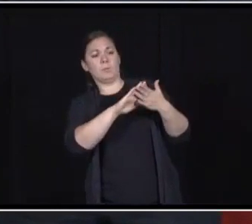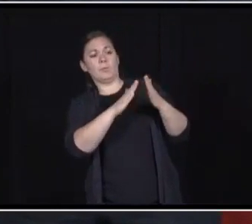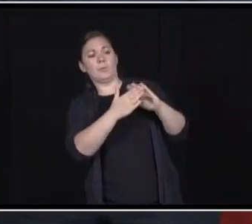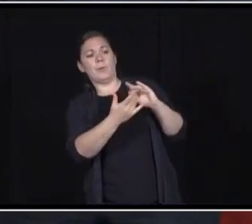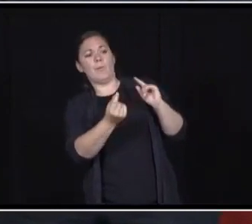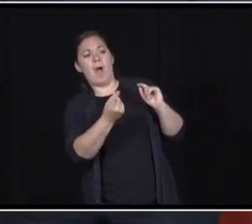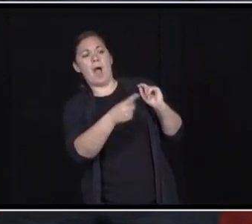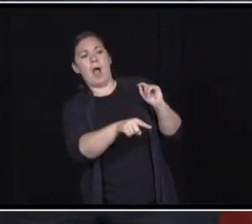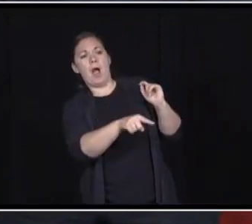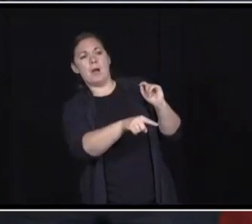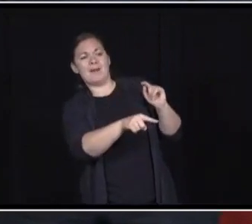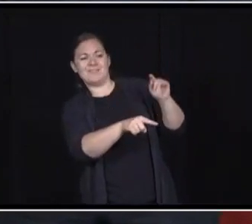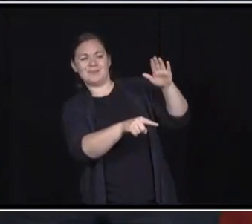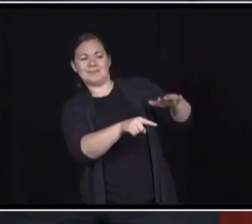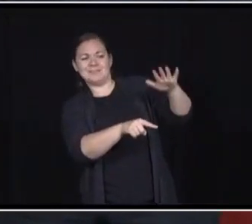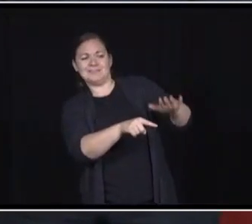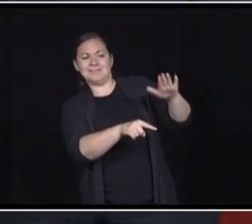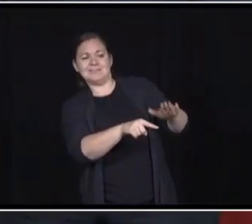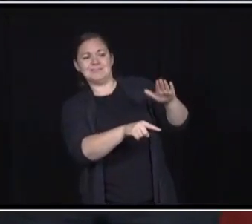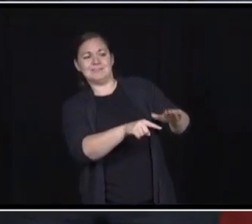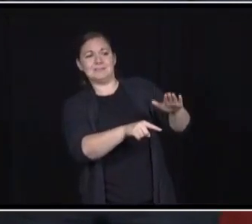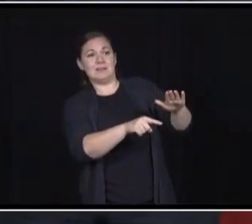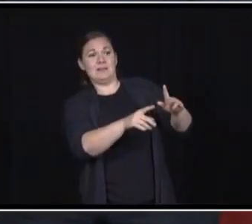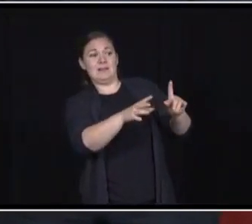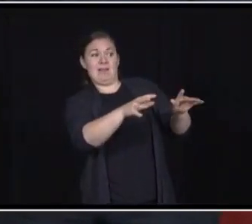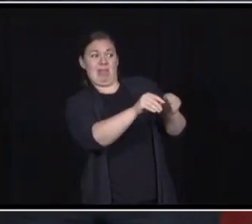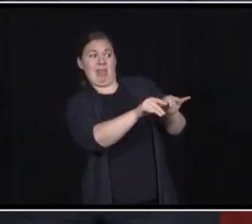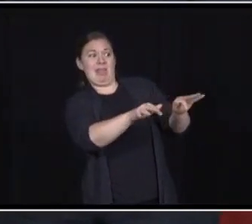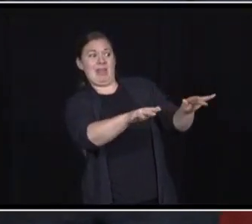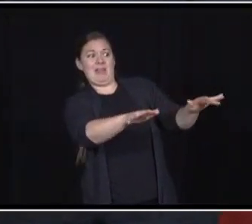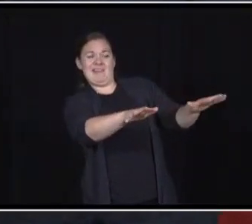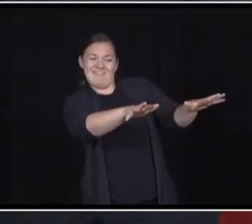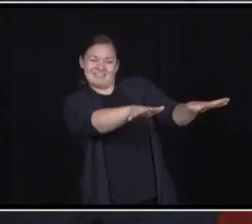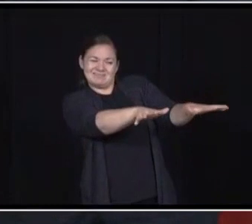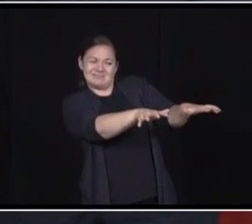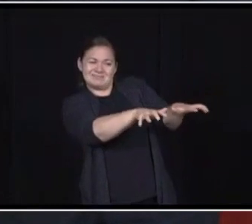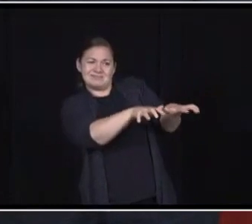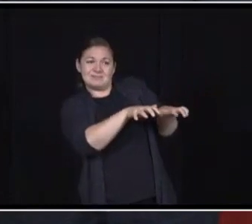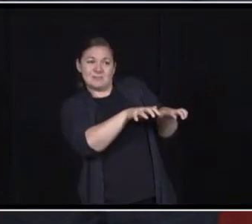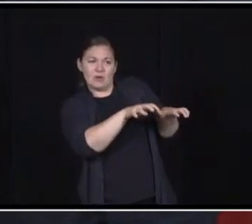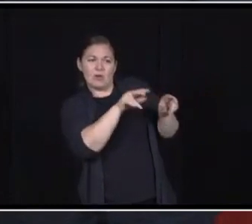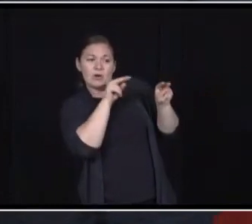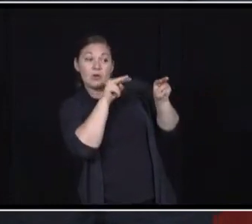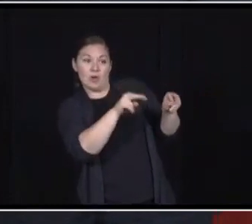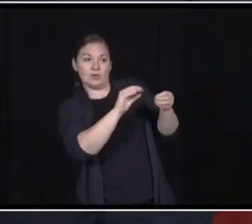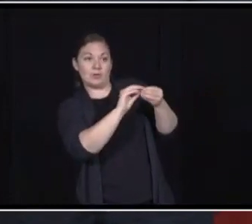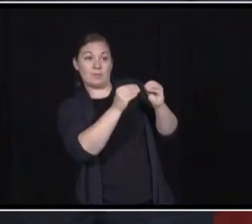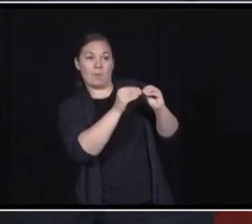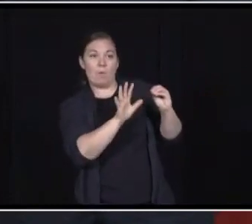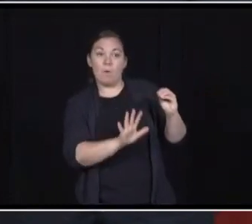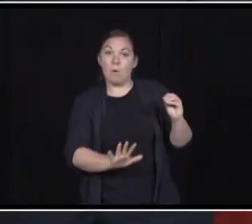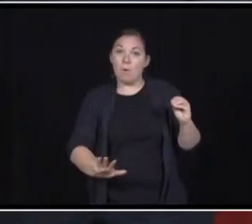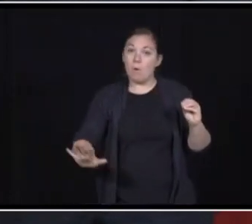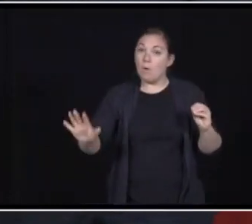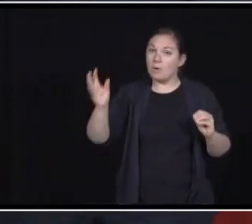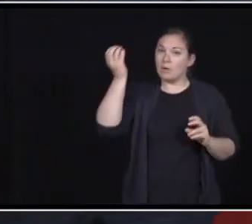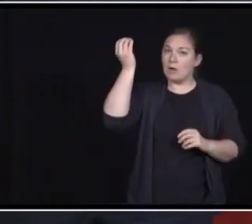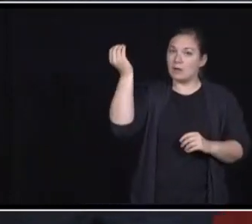at that level. That is of course combined with the ongoing issue of managing community activity of coronavirus. And we continue to monitor the data.